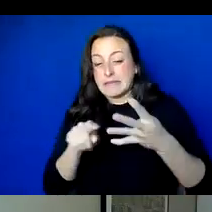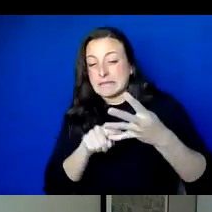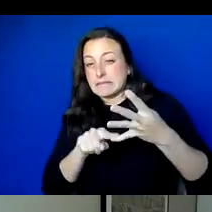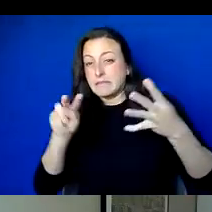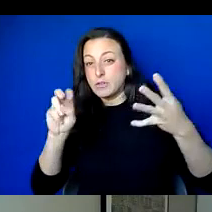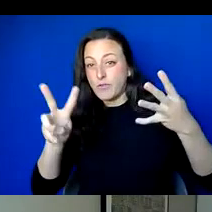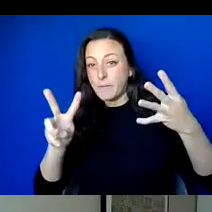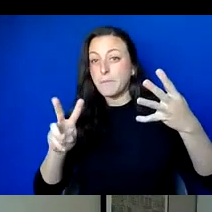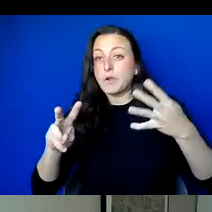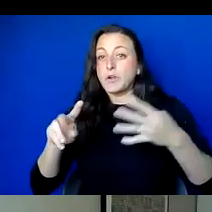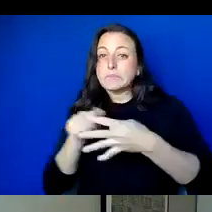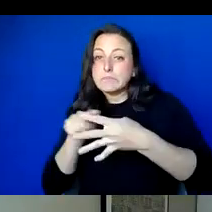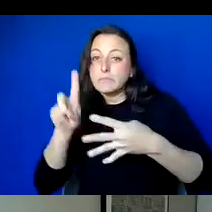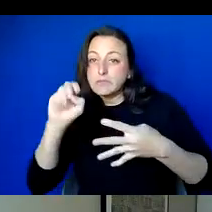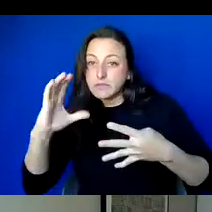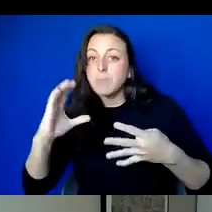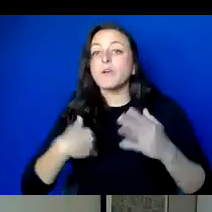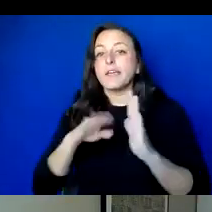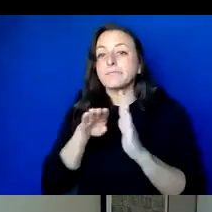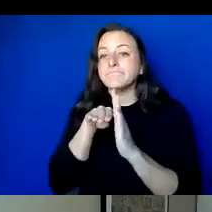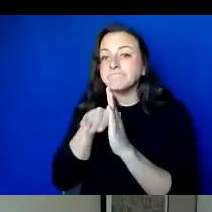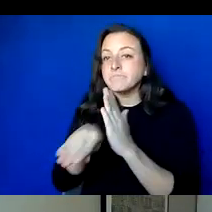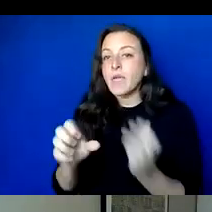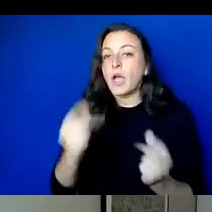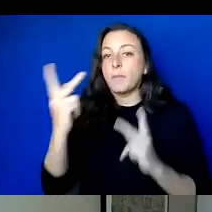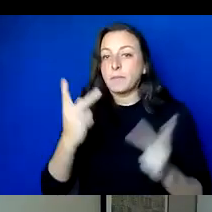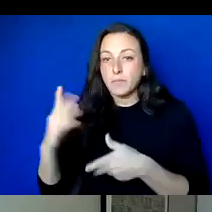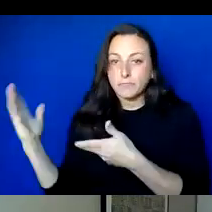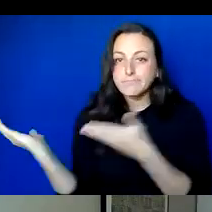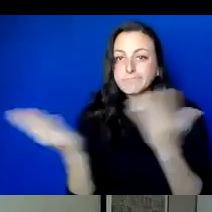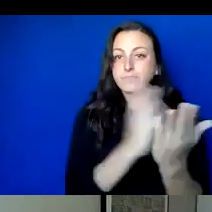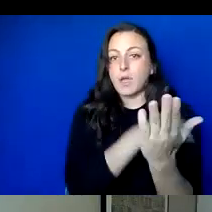had a steady decline in hospitalizations in the state and that trend has continued